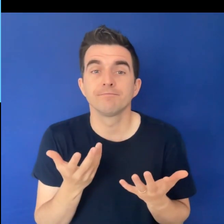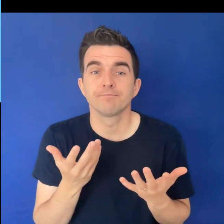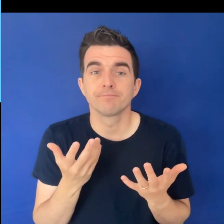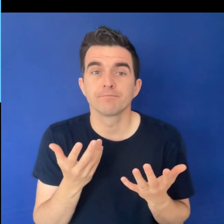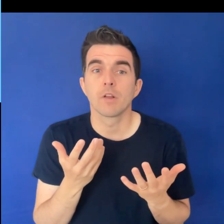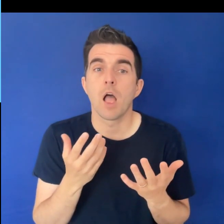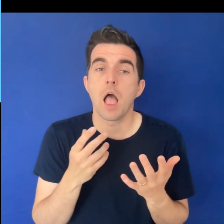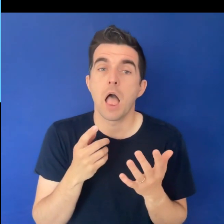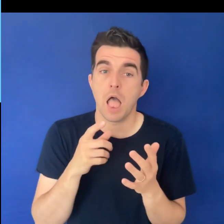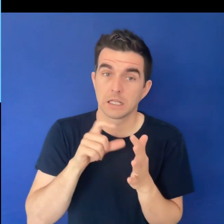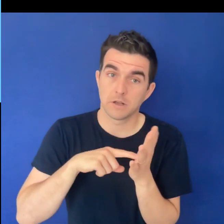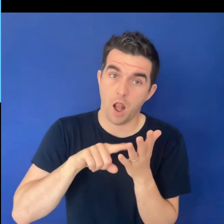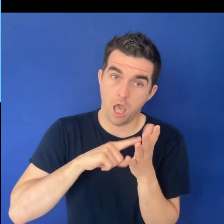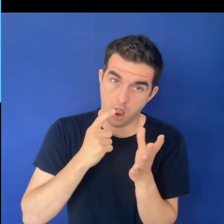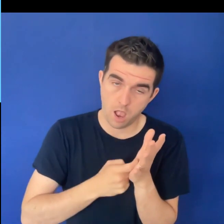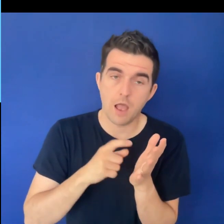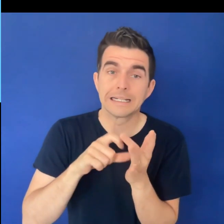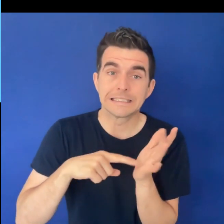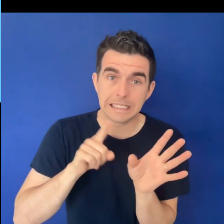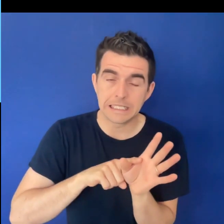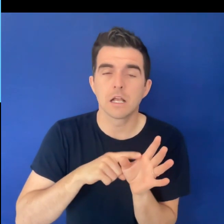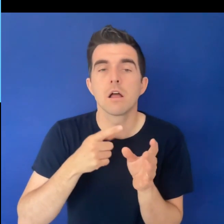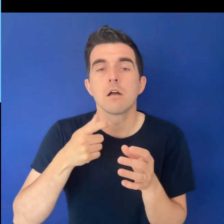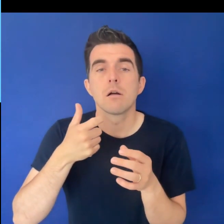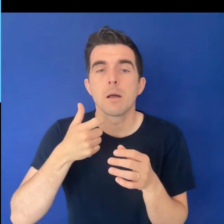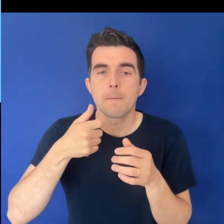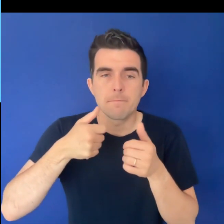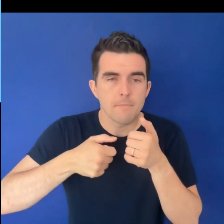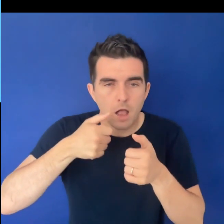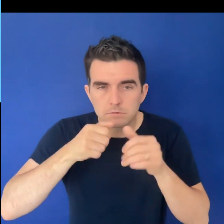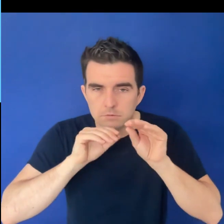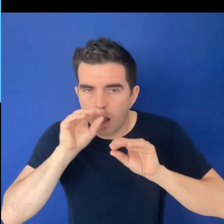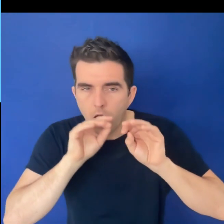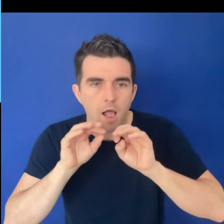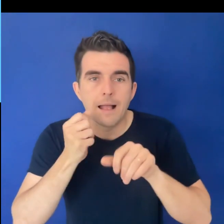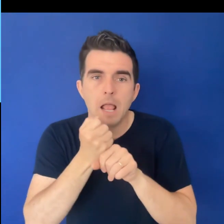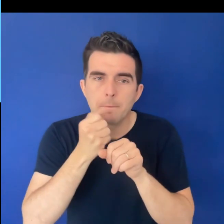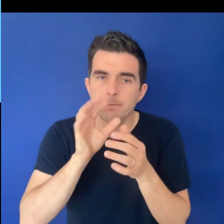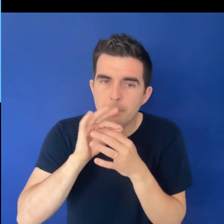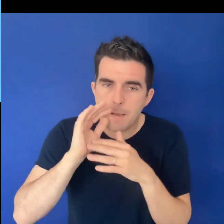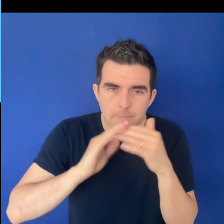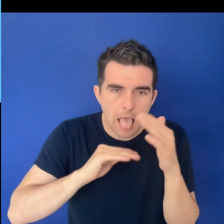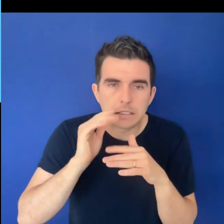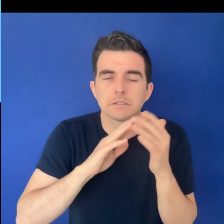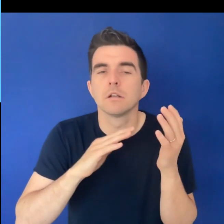Enter Cellular City, a puzzle game about building, well, tiny cities.